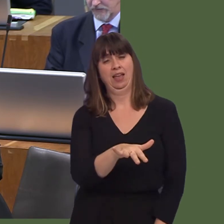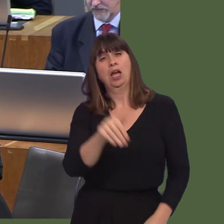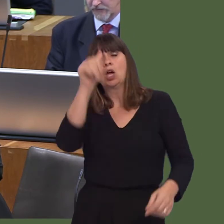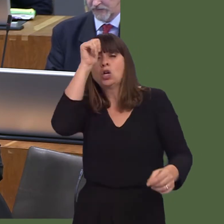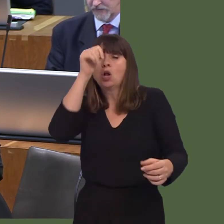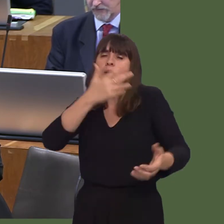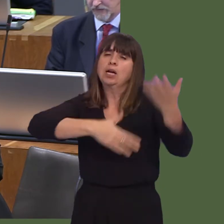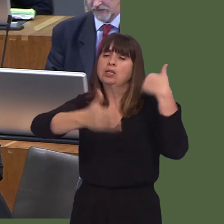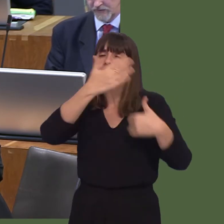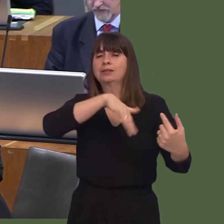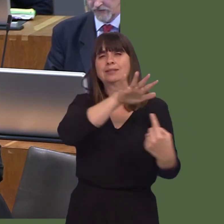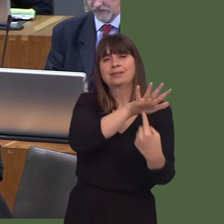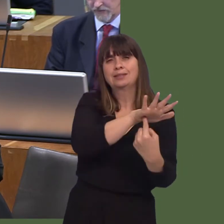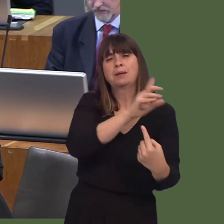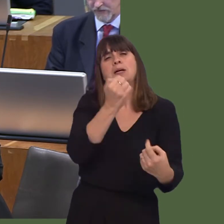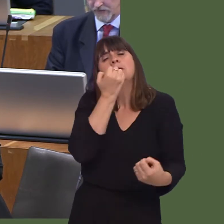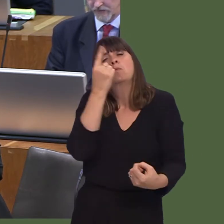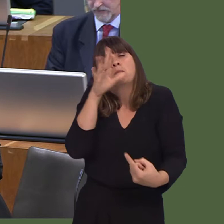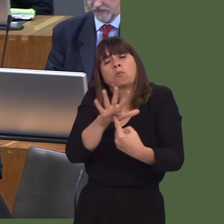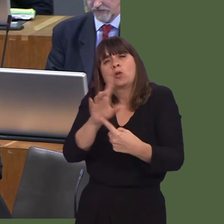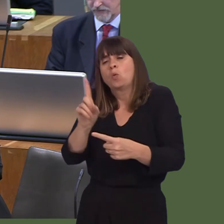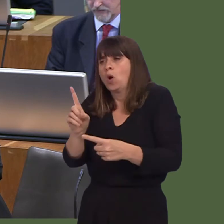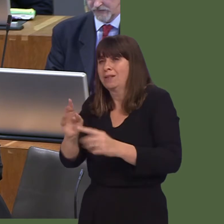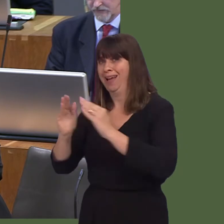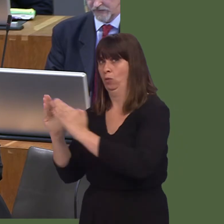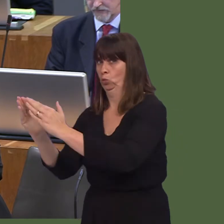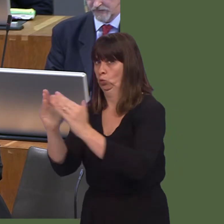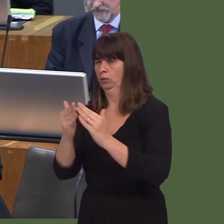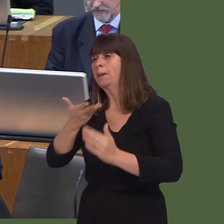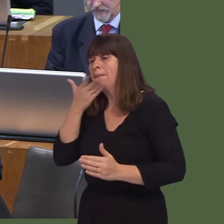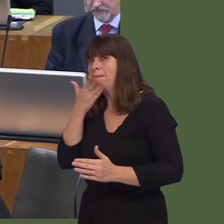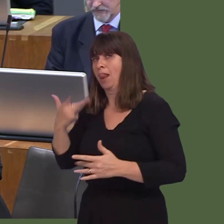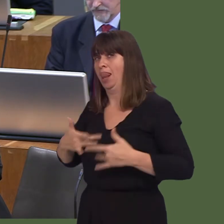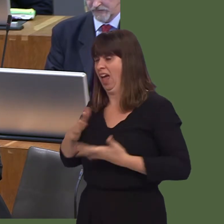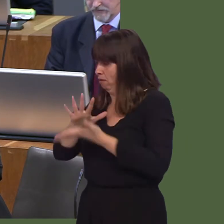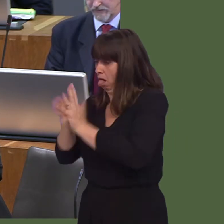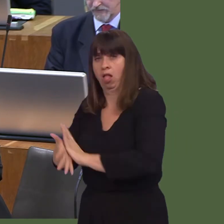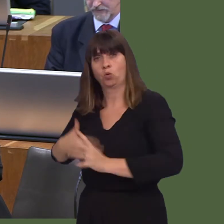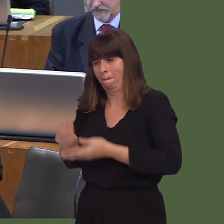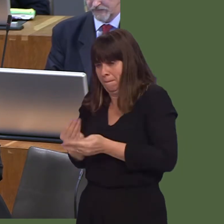historical importance and very beloved of the local community, it does not meet the very stringent criteria for funding.